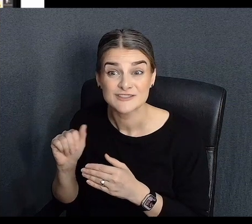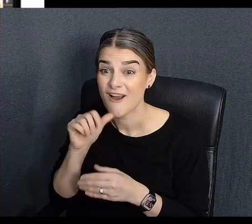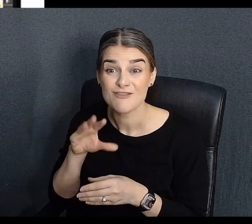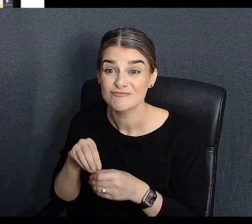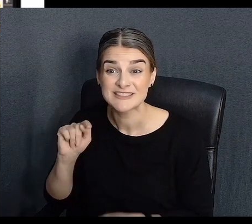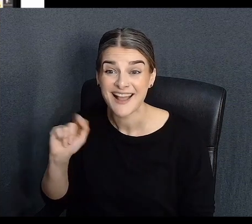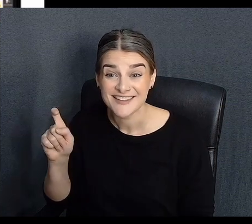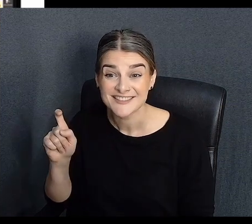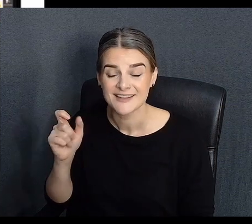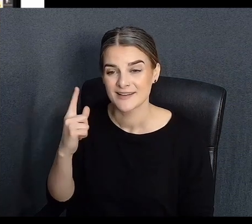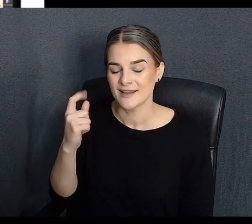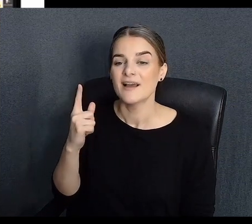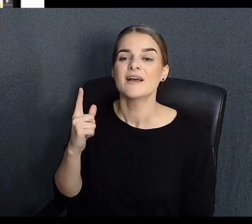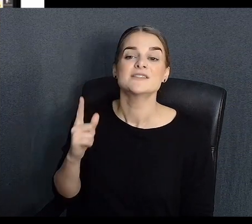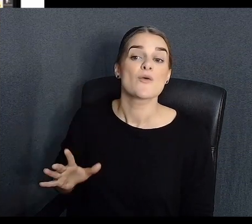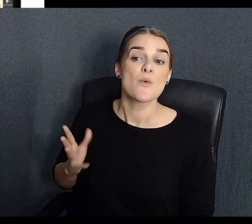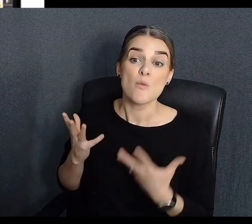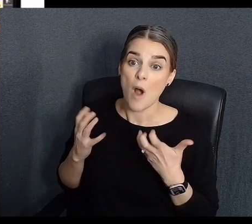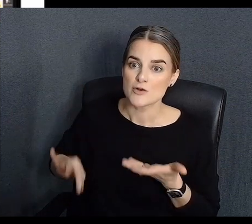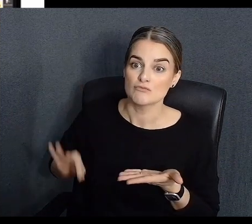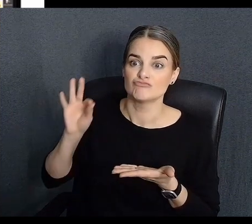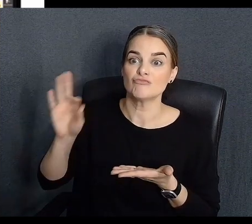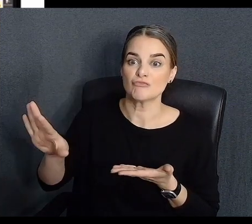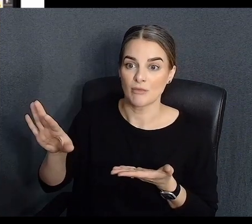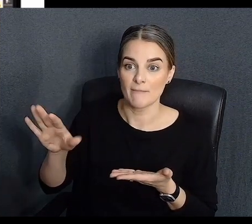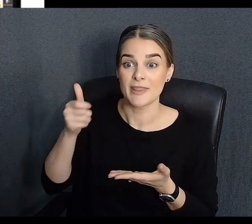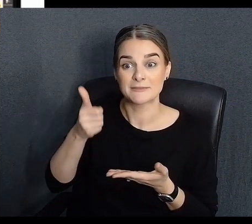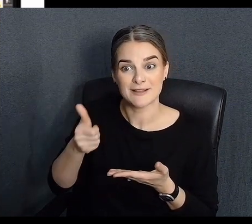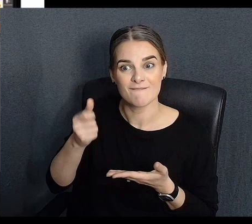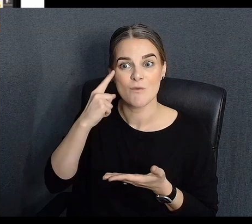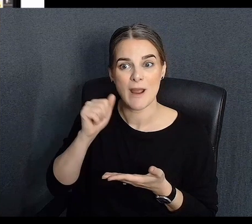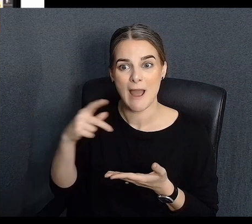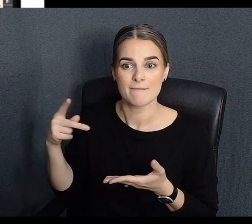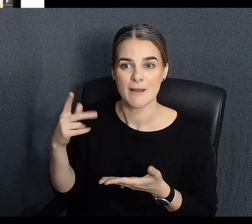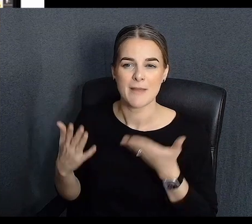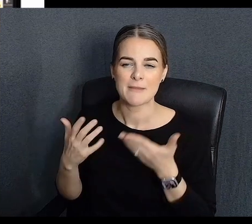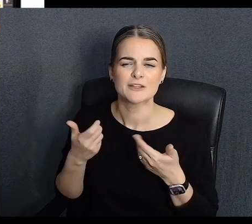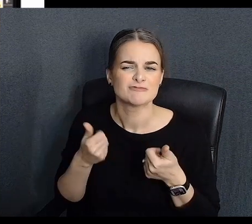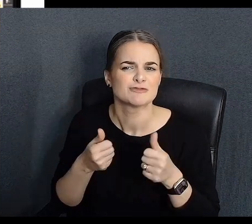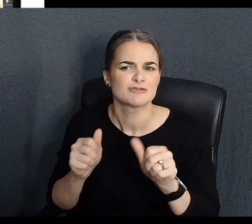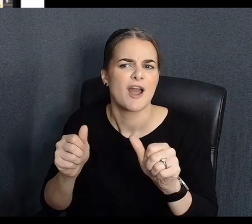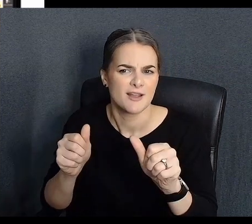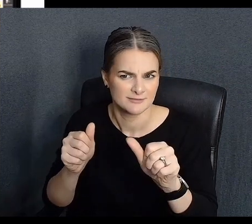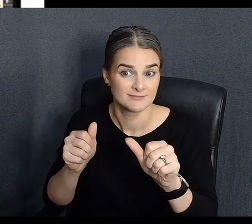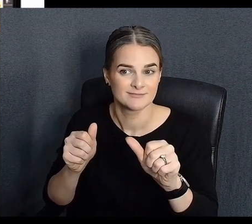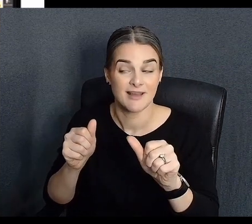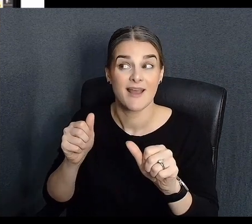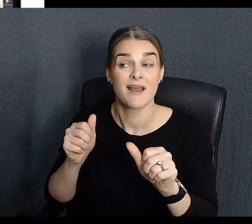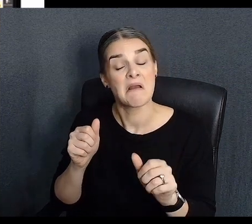for an app, it's always good to maybe have tried it, unless you're 100% sure this is the app for me,